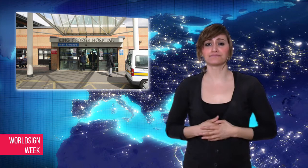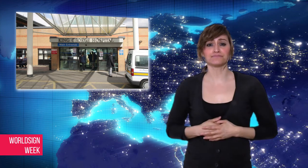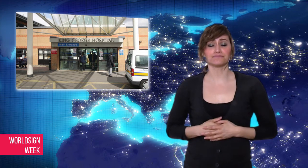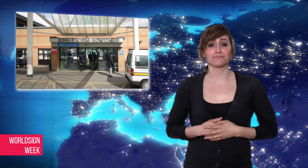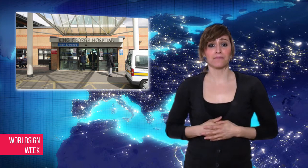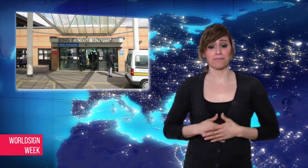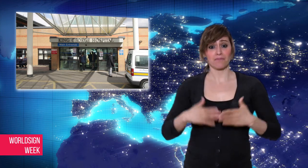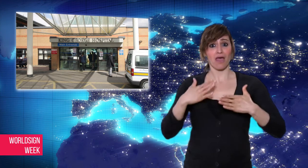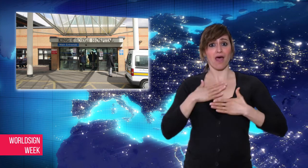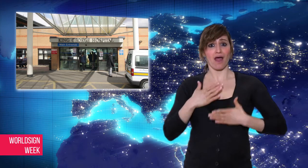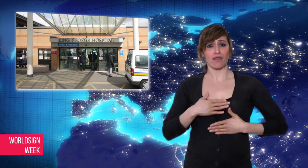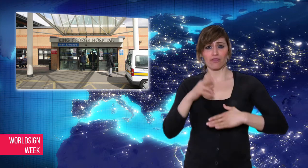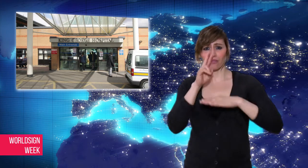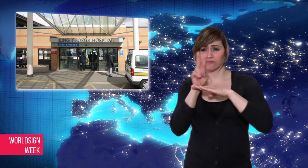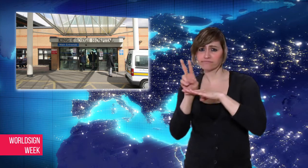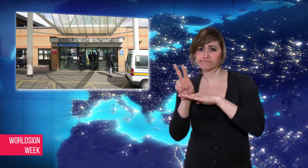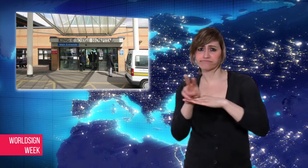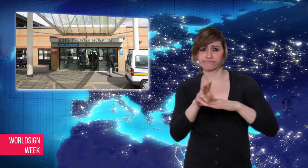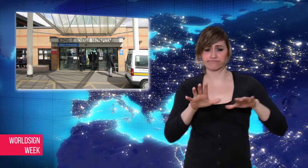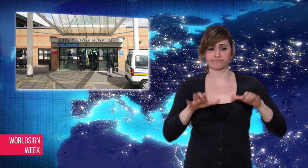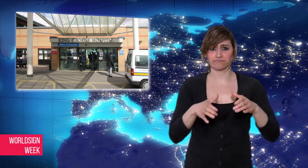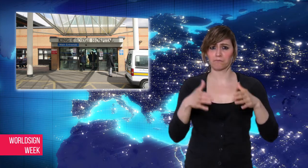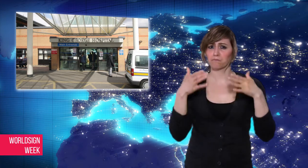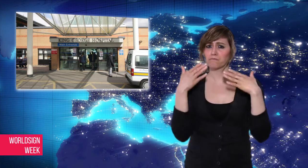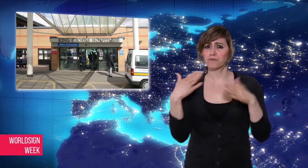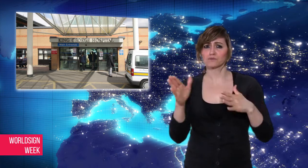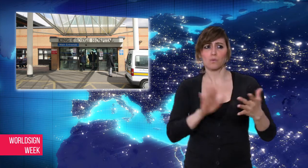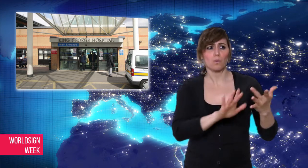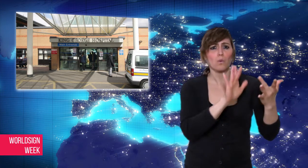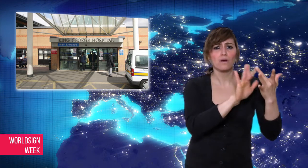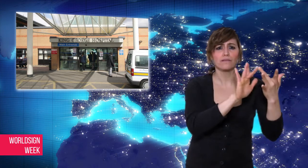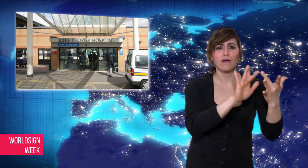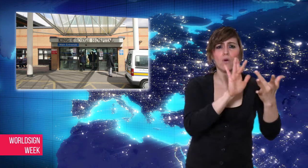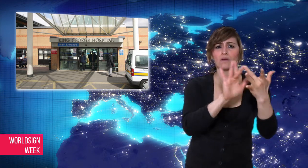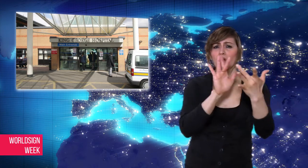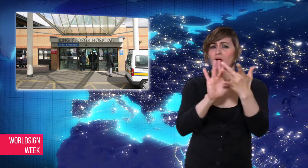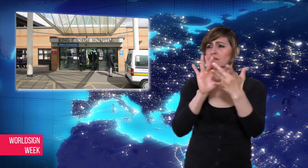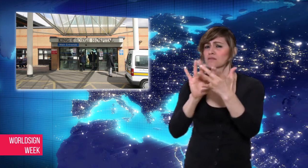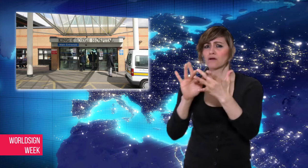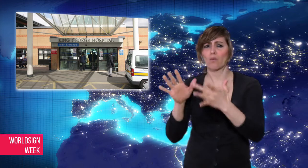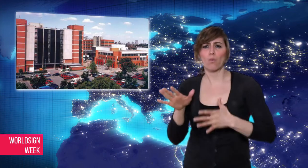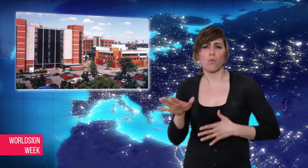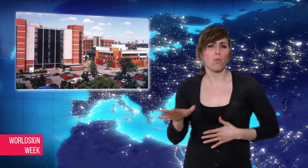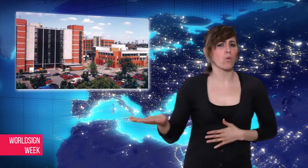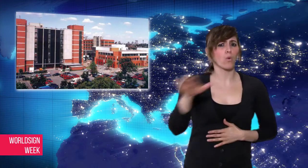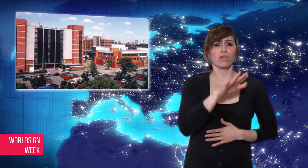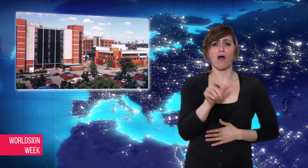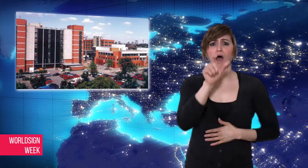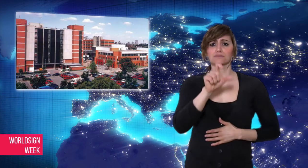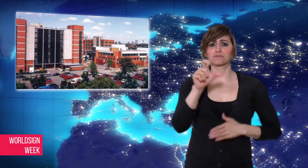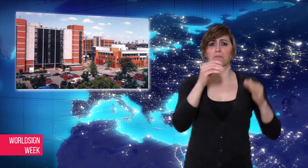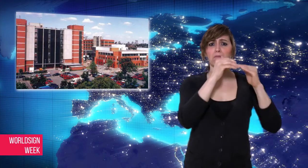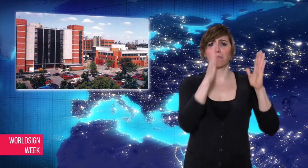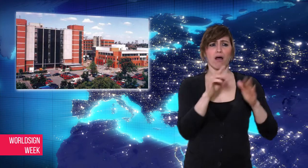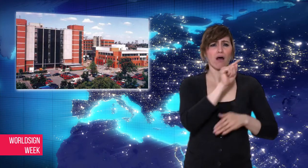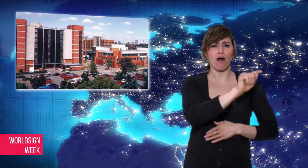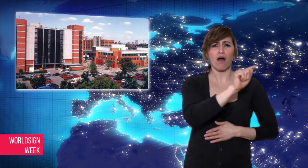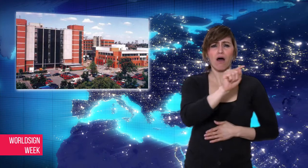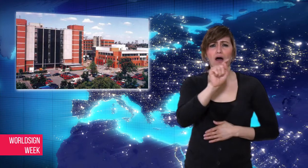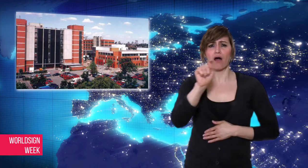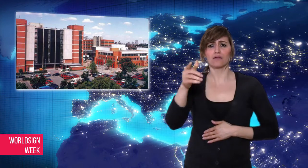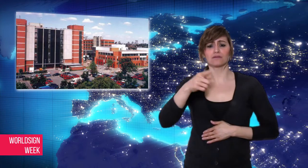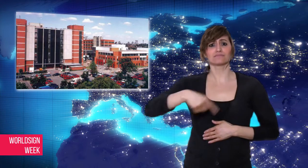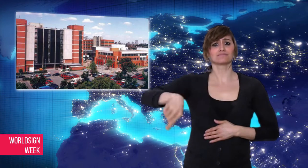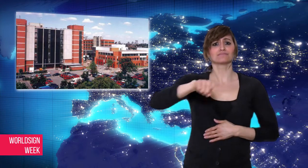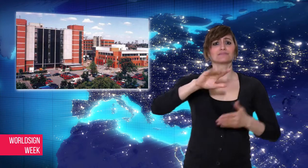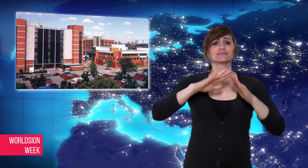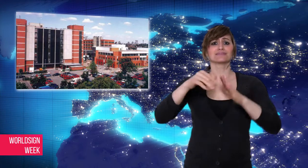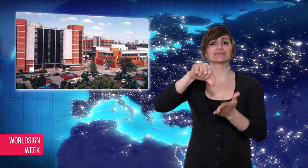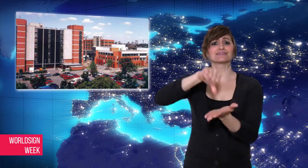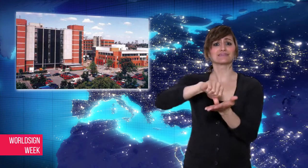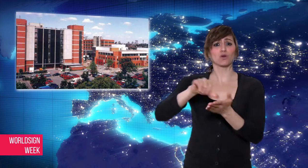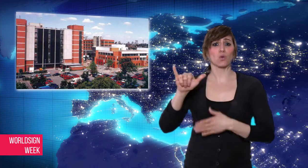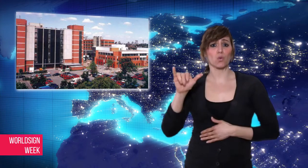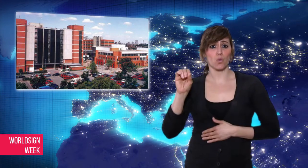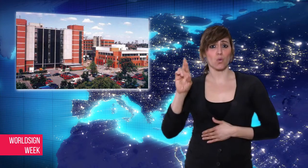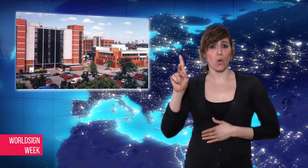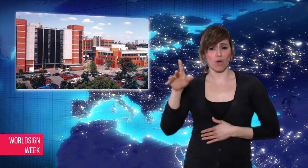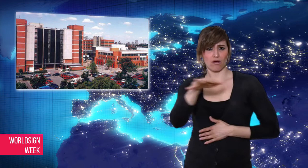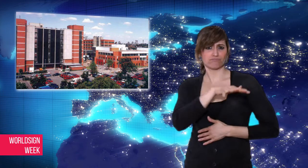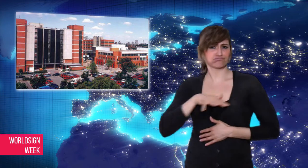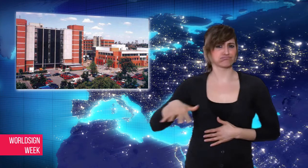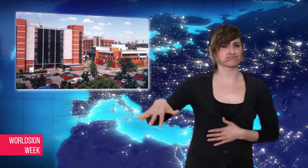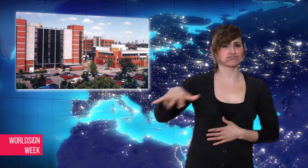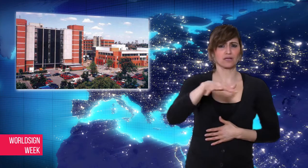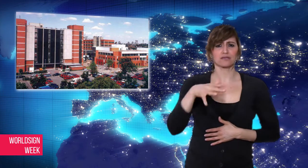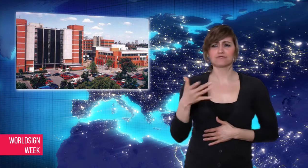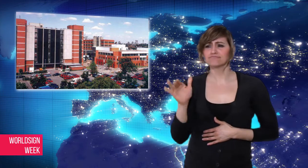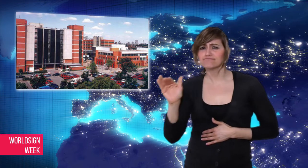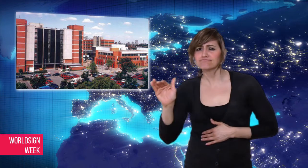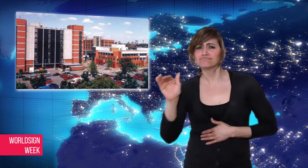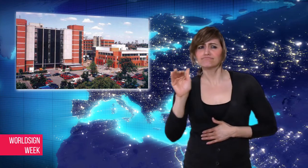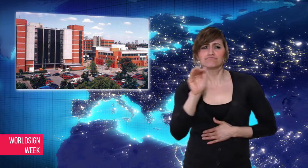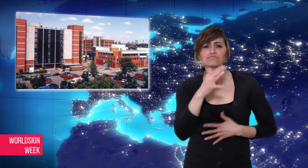York to ask how they serve Deaf